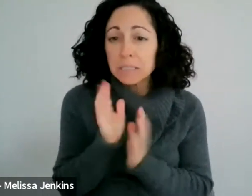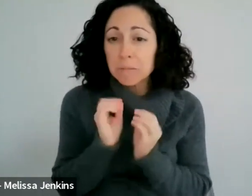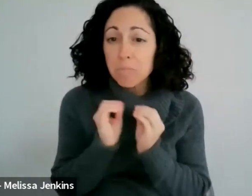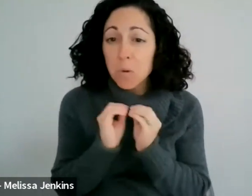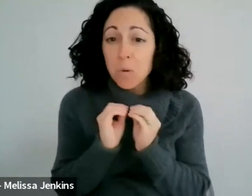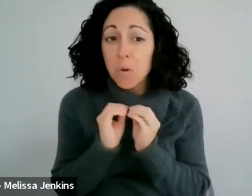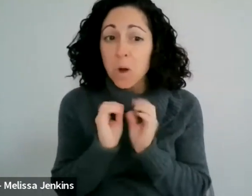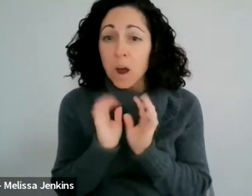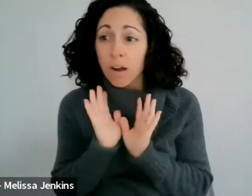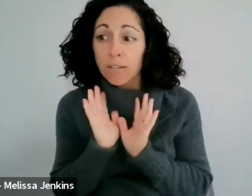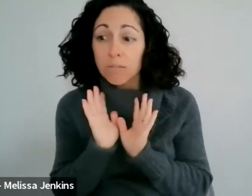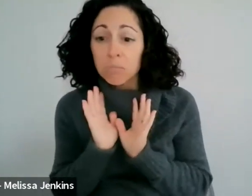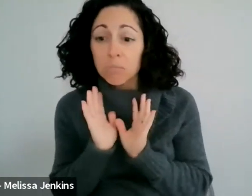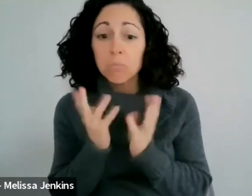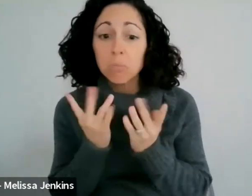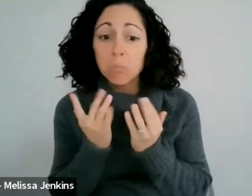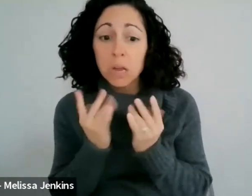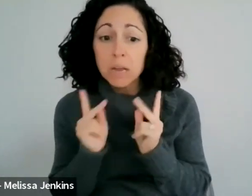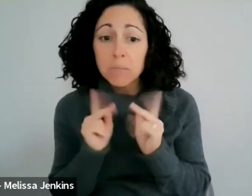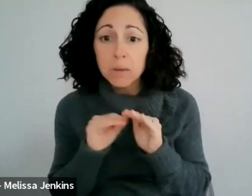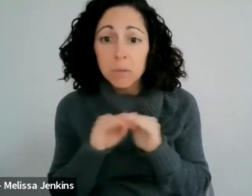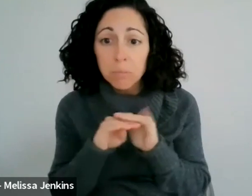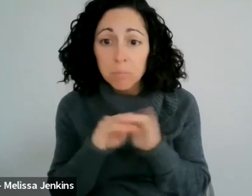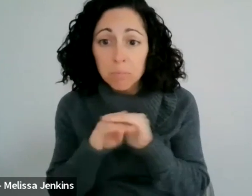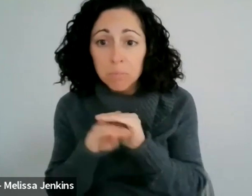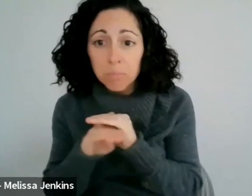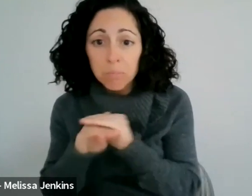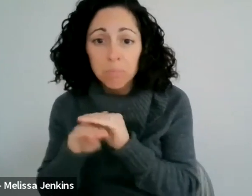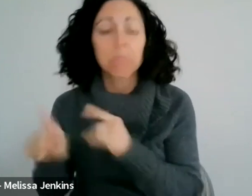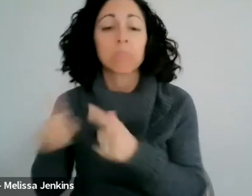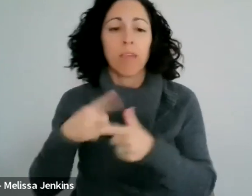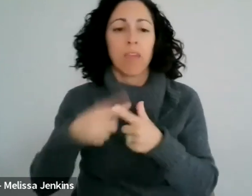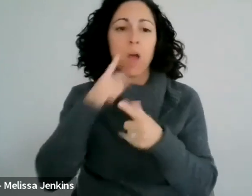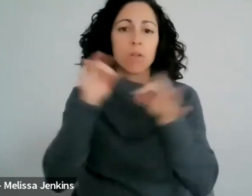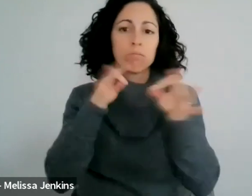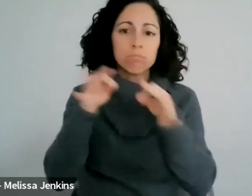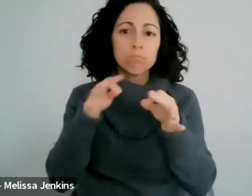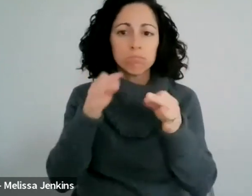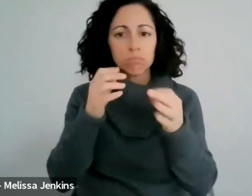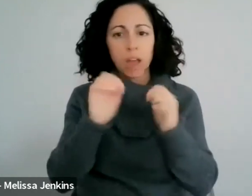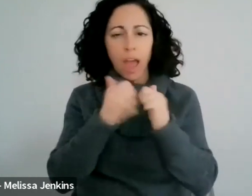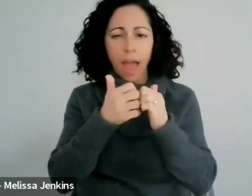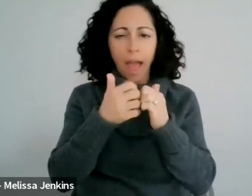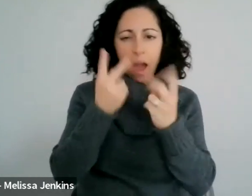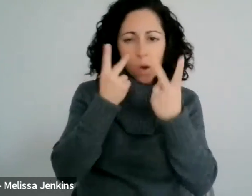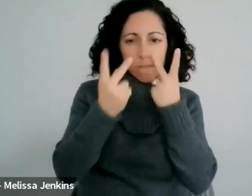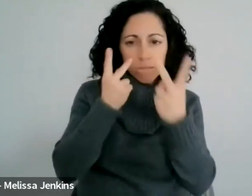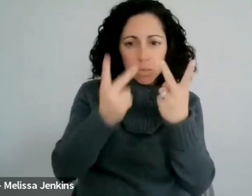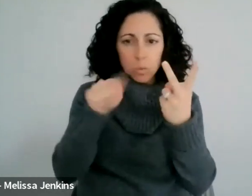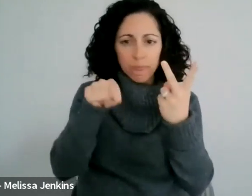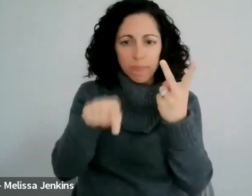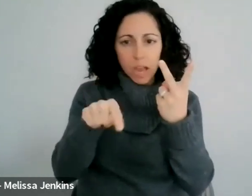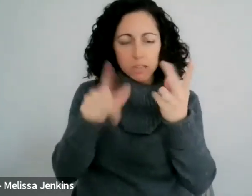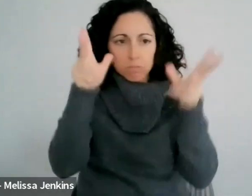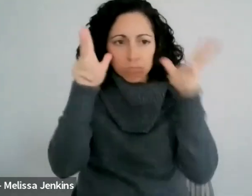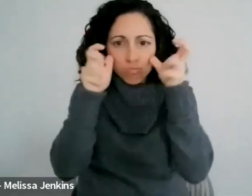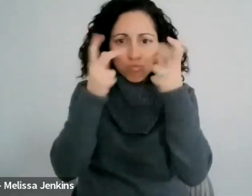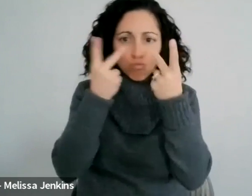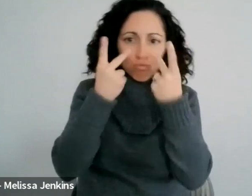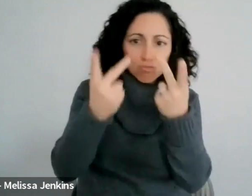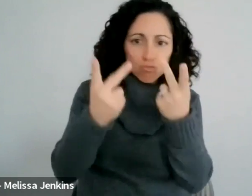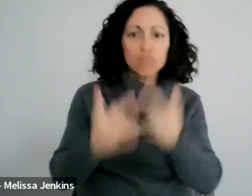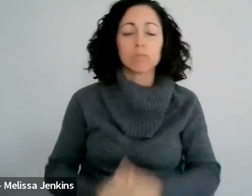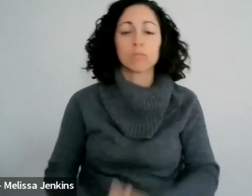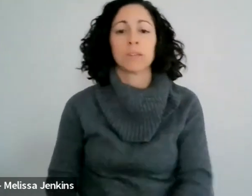over the accessibility features available today before jumping into the presentation.